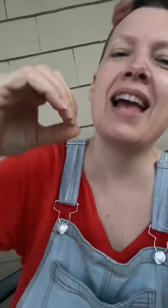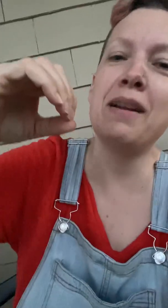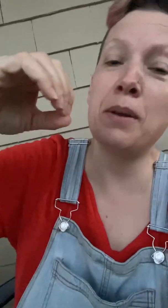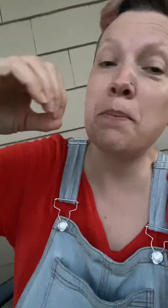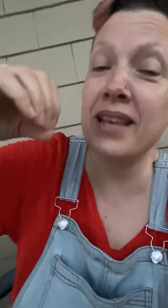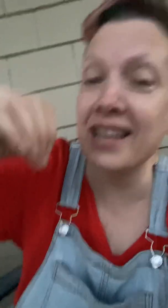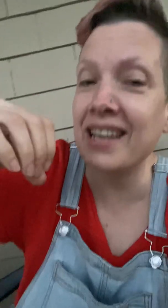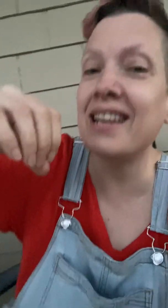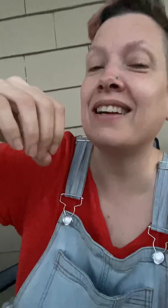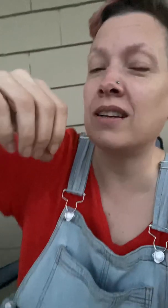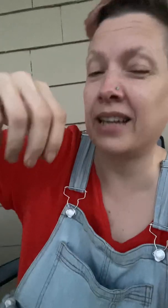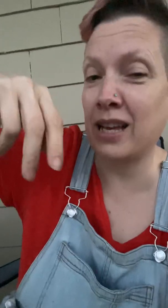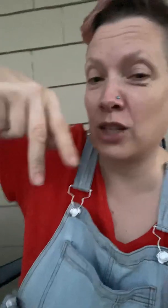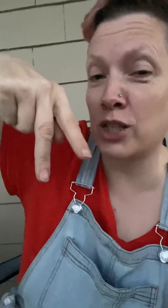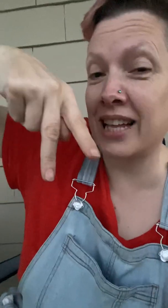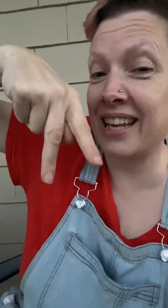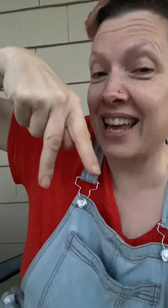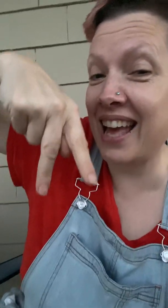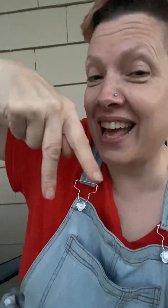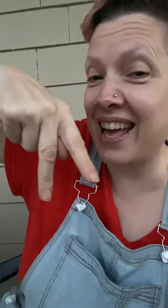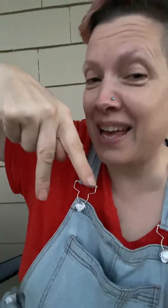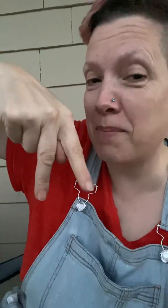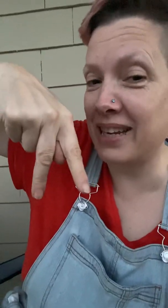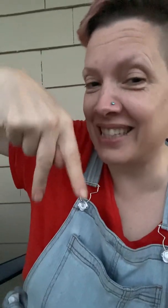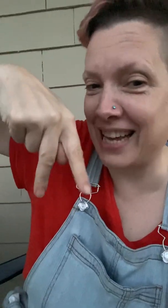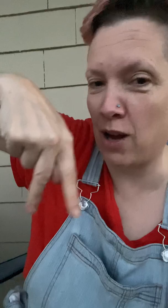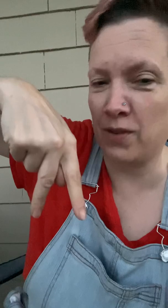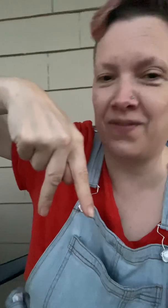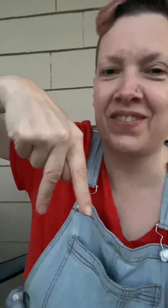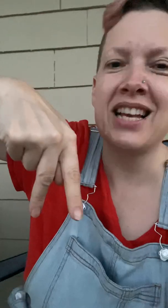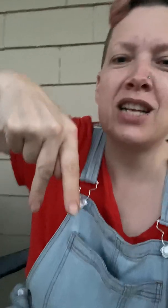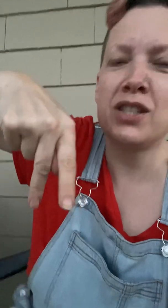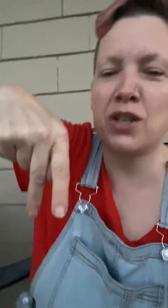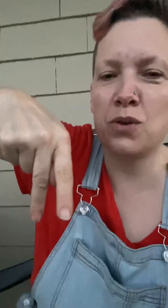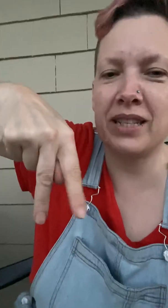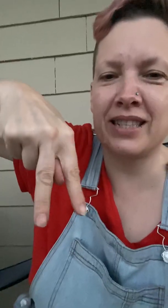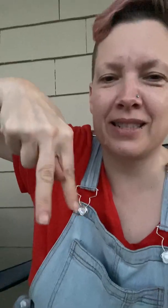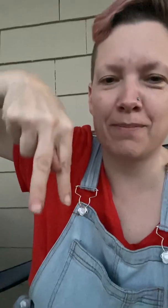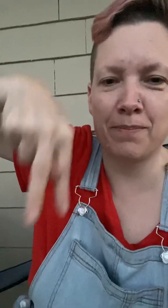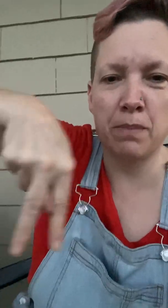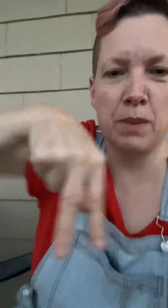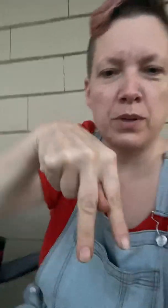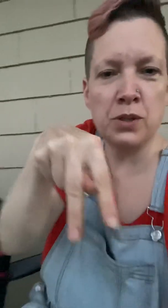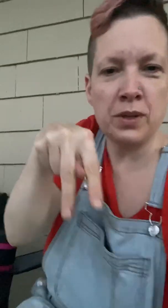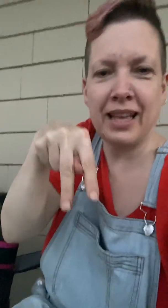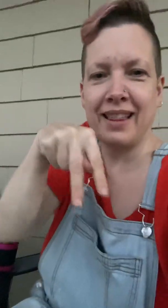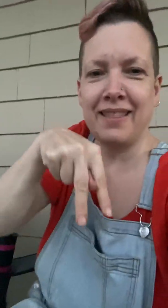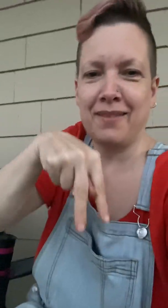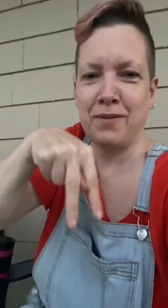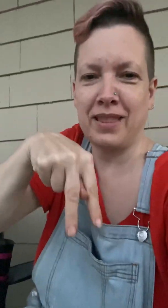And P, again, looks like K, but it's down. So it's... some people do it like, with the...